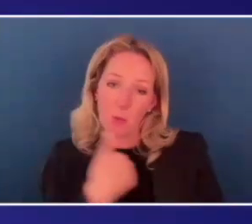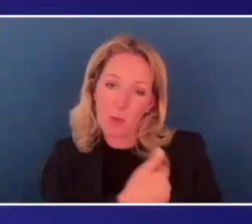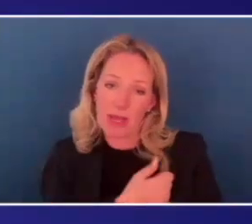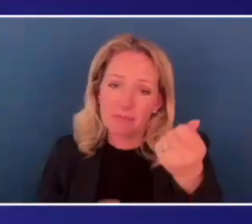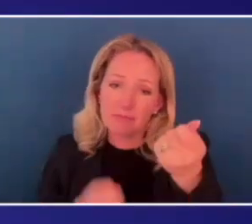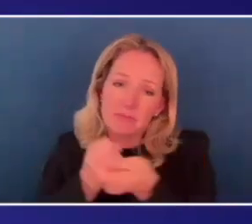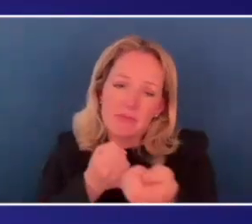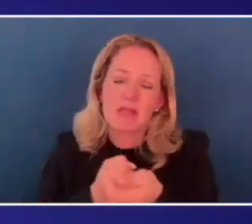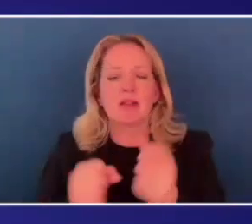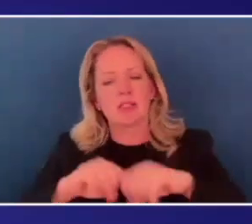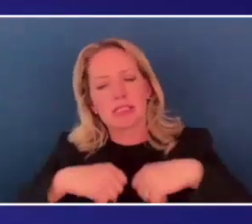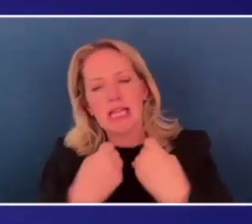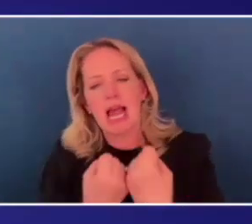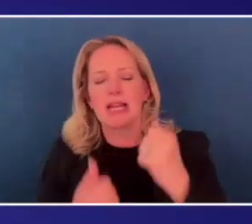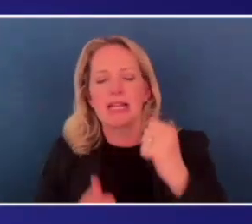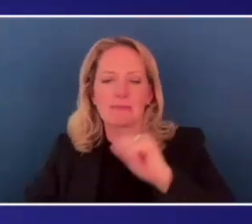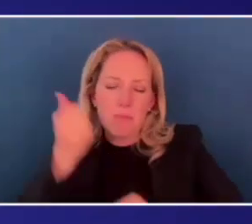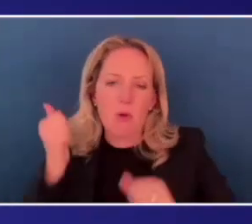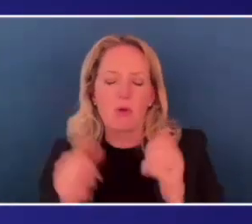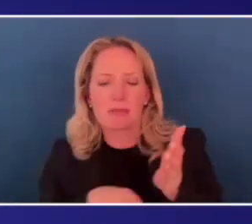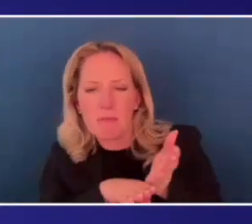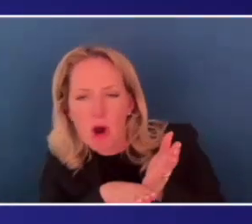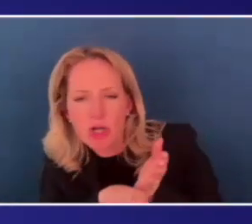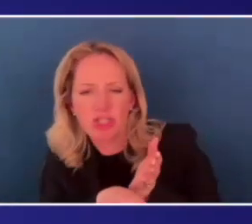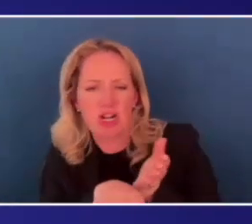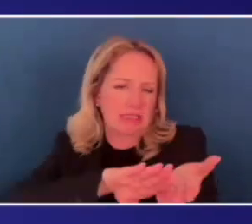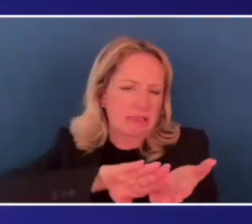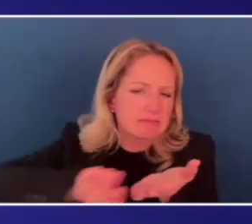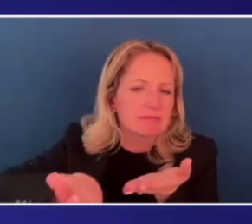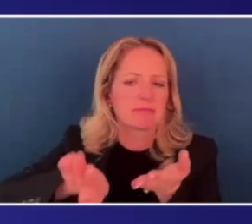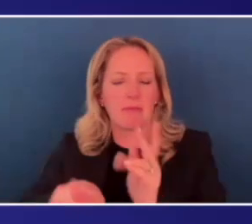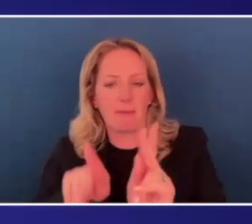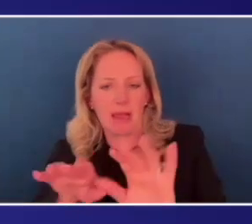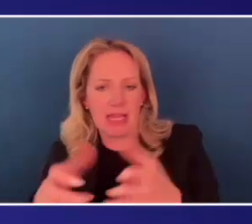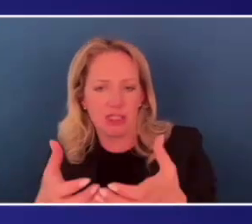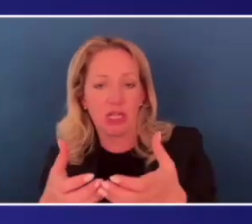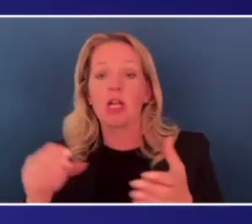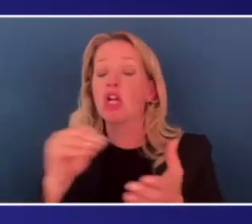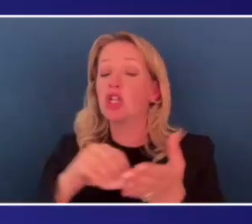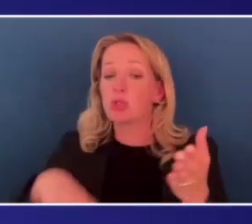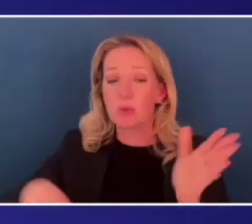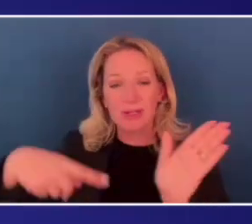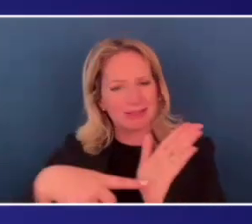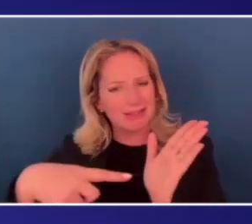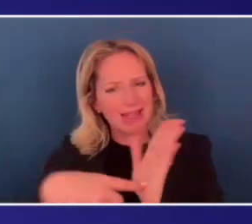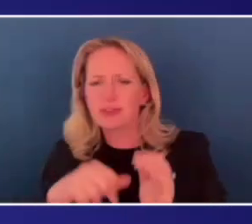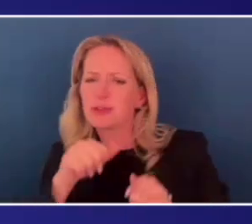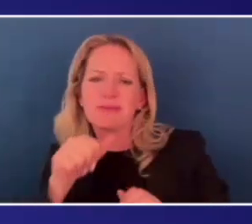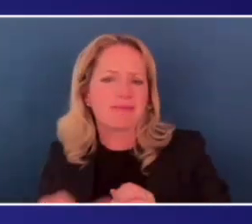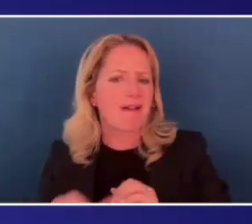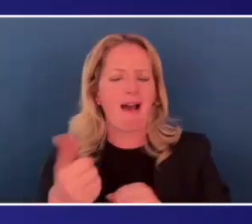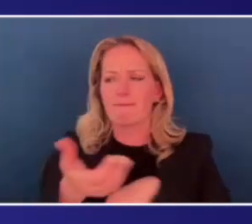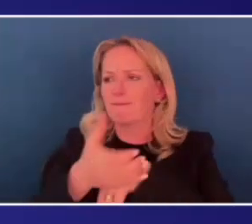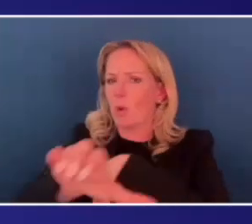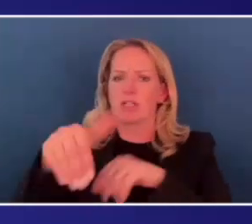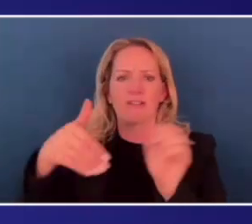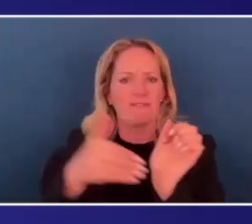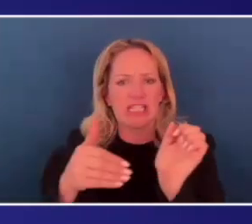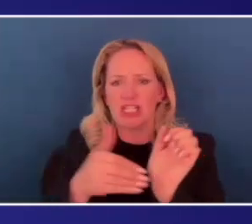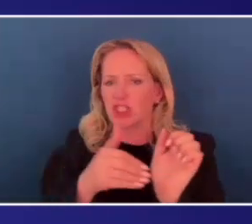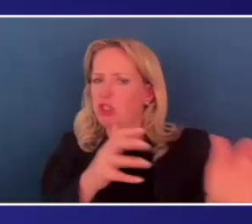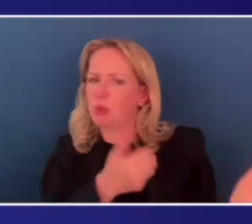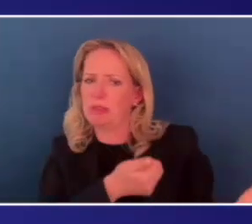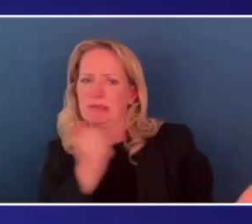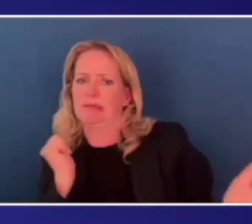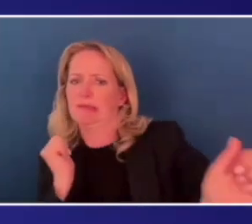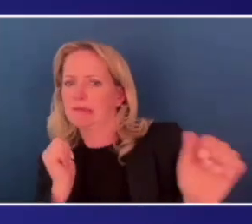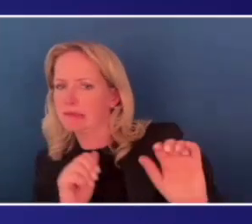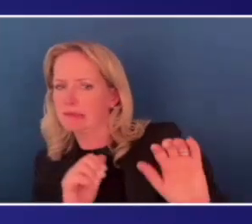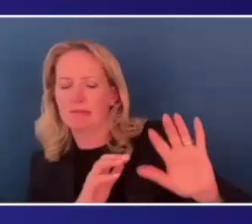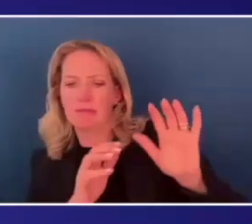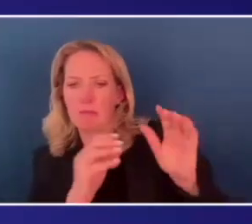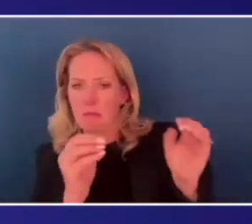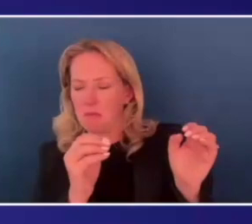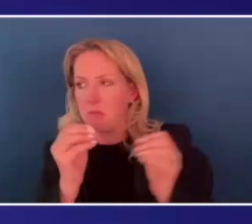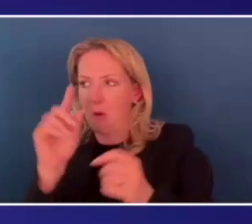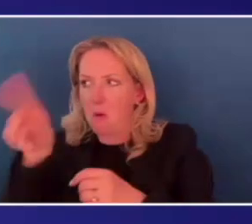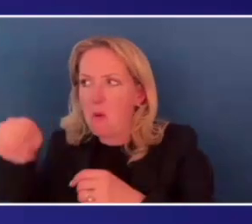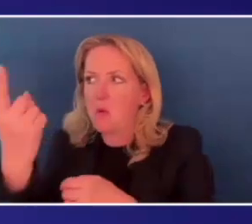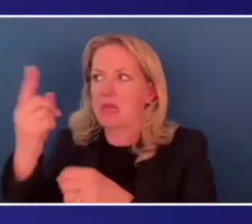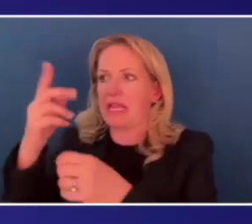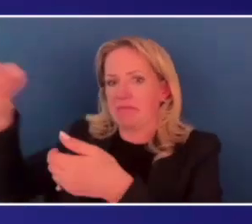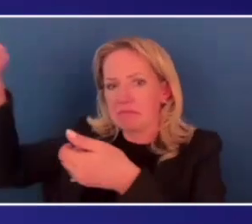Treating them with the humanity everyone deserves. Student deaths should not force physicians away from these essential settings towards higher paying private facilities serving only those who can afford care.